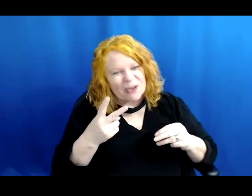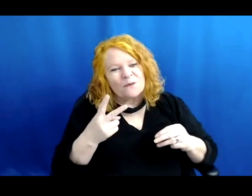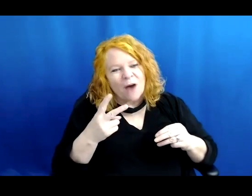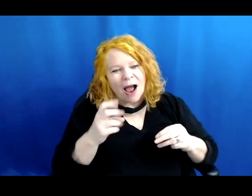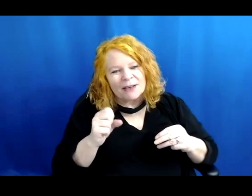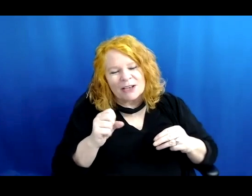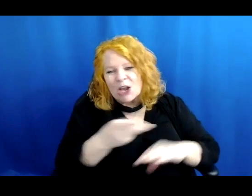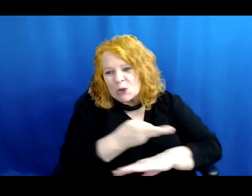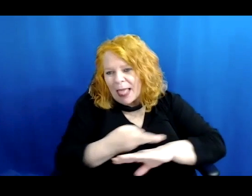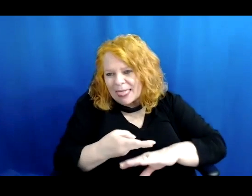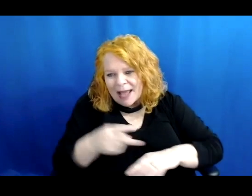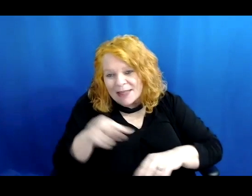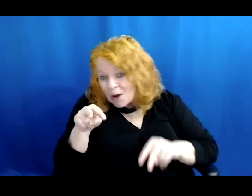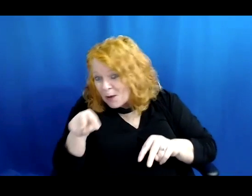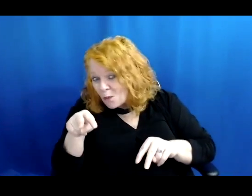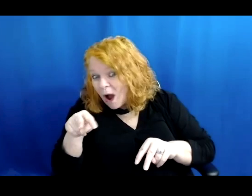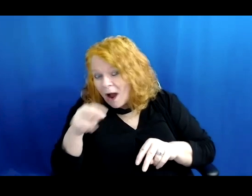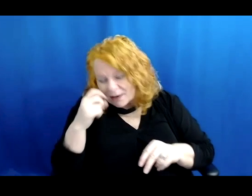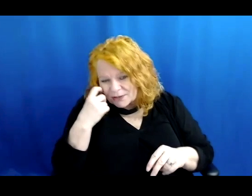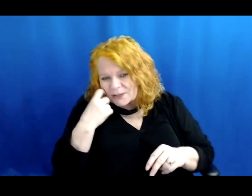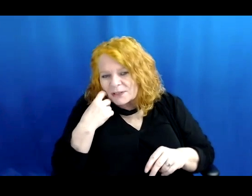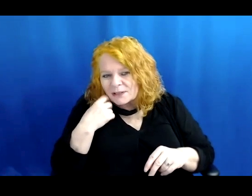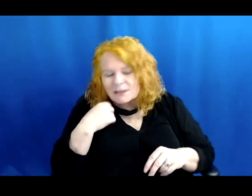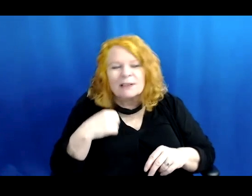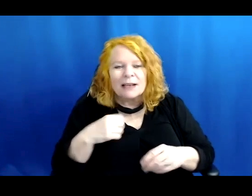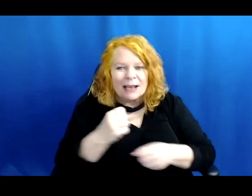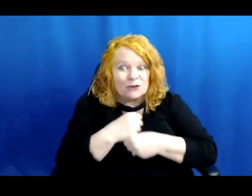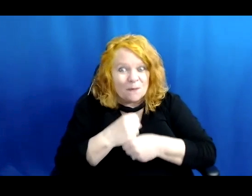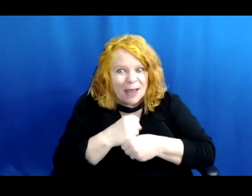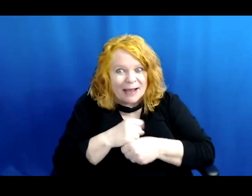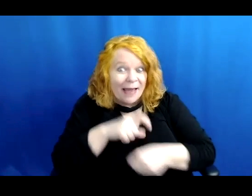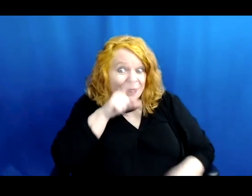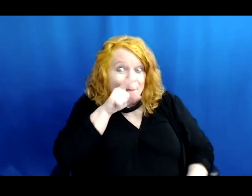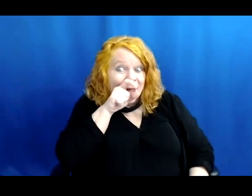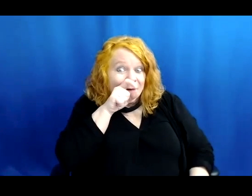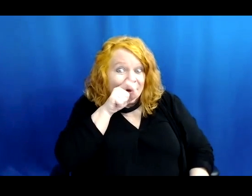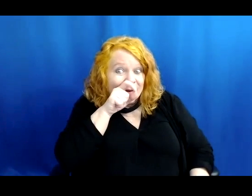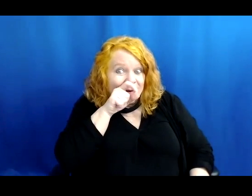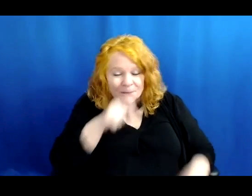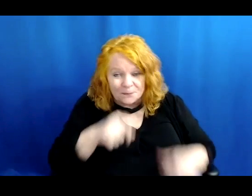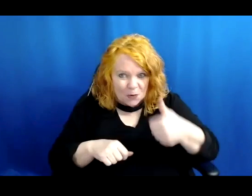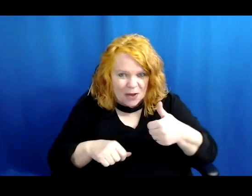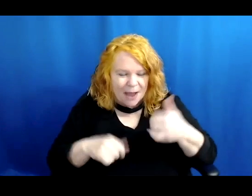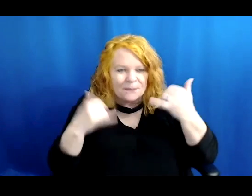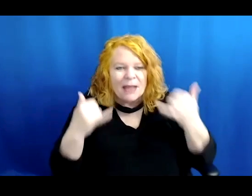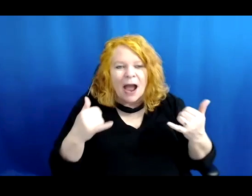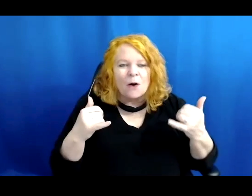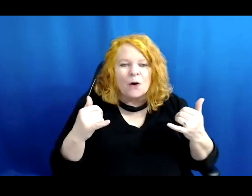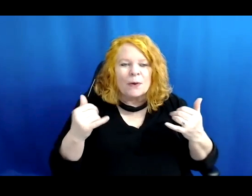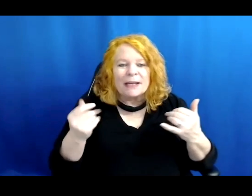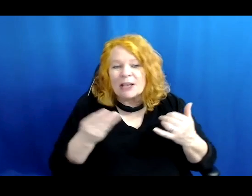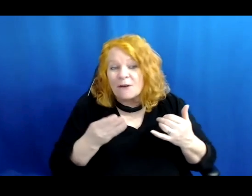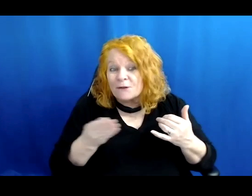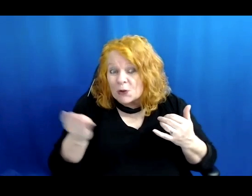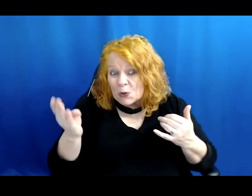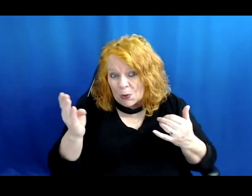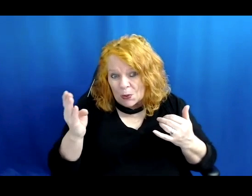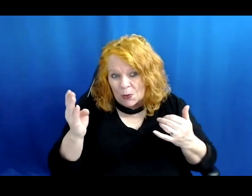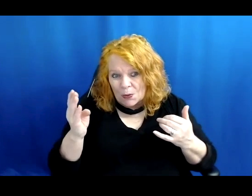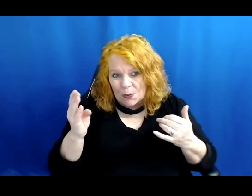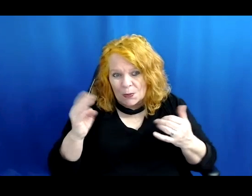to the tray and watch me make the parrot.” Okay, so we need cardboard! First of all,